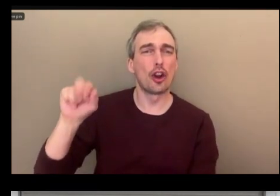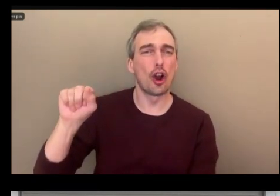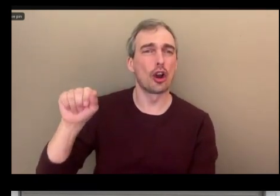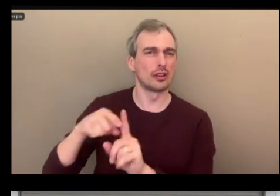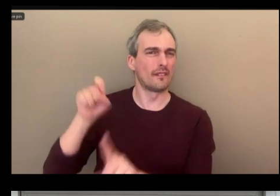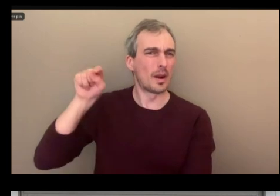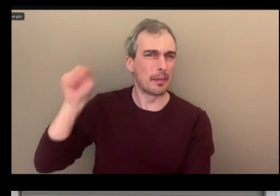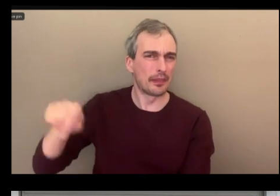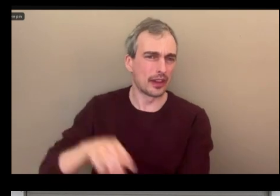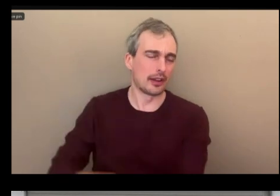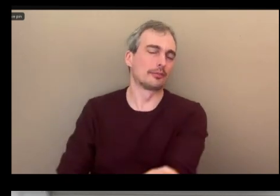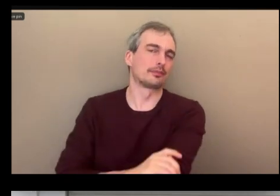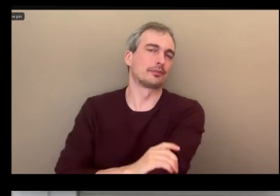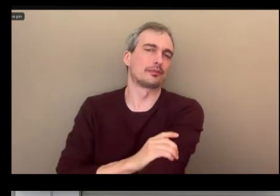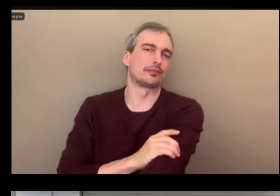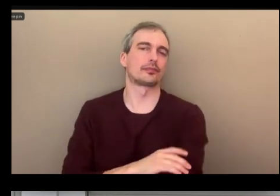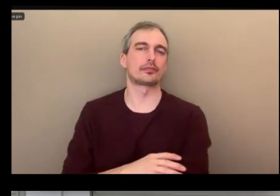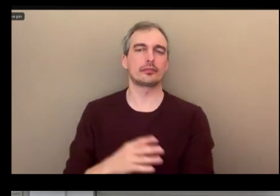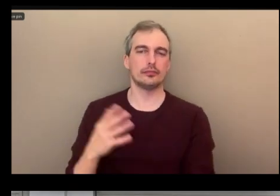we talked about the Verizon program